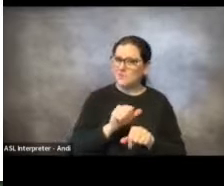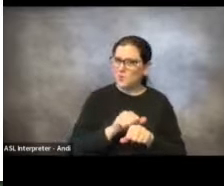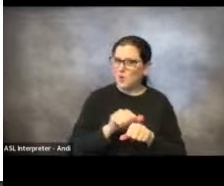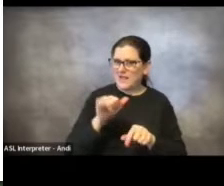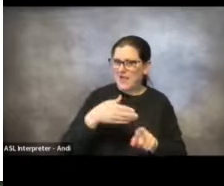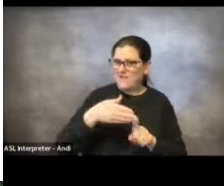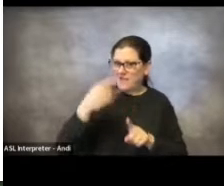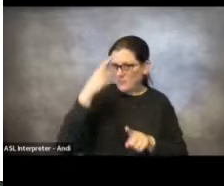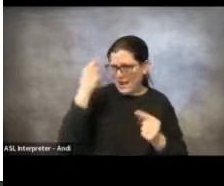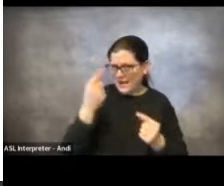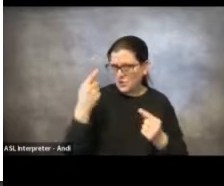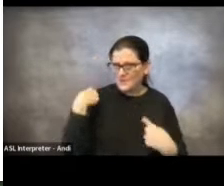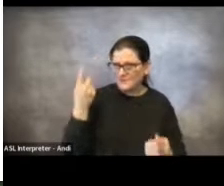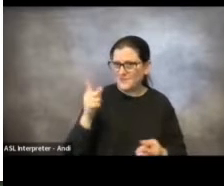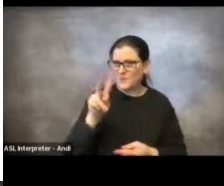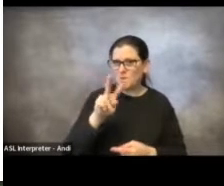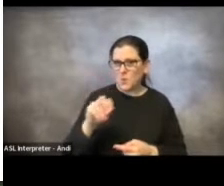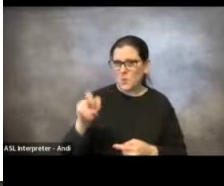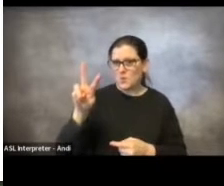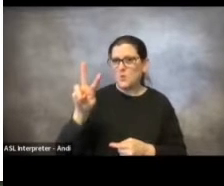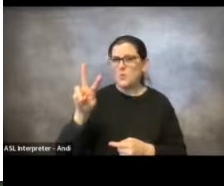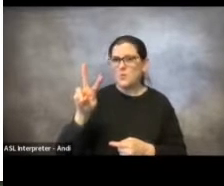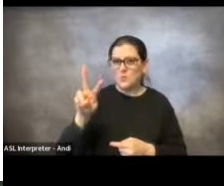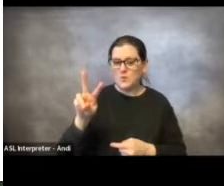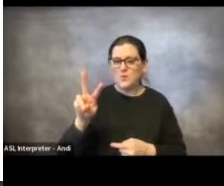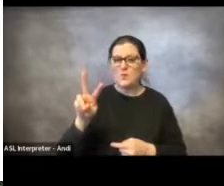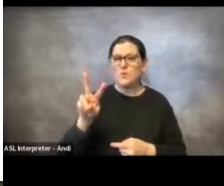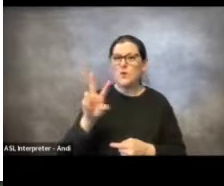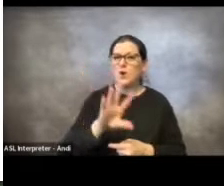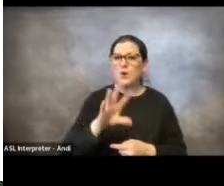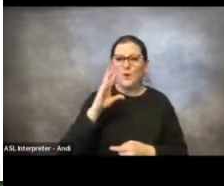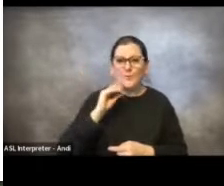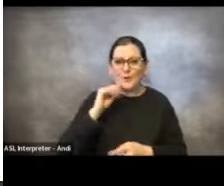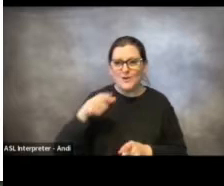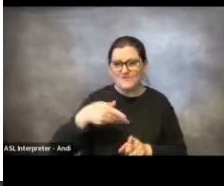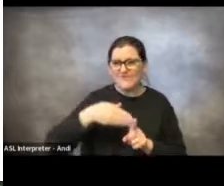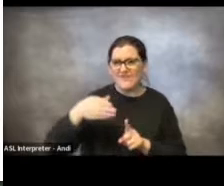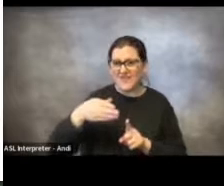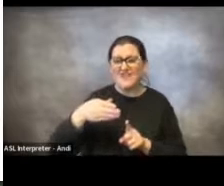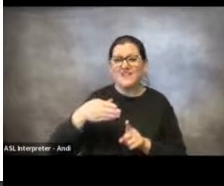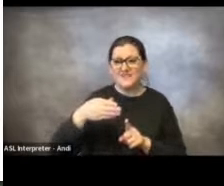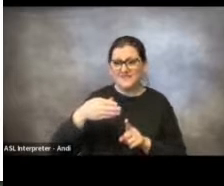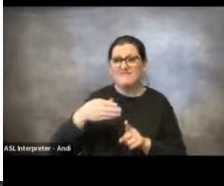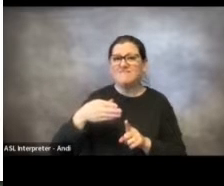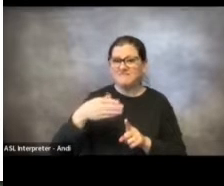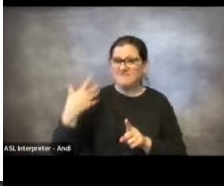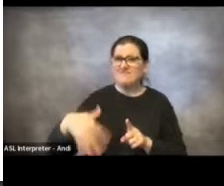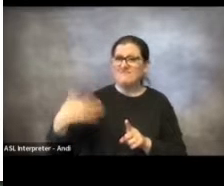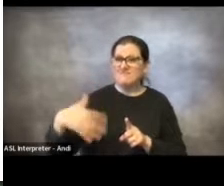brain injury since 2002. And her experience in the field extends to being a parent to someone